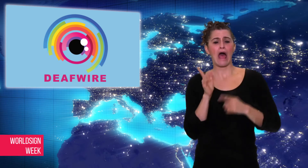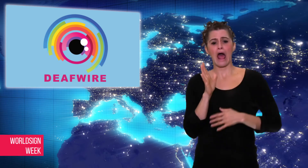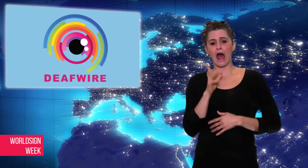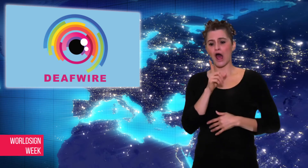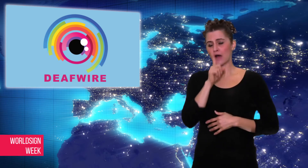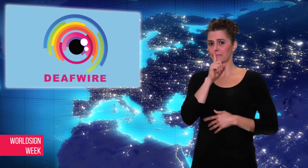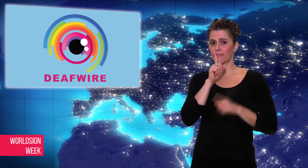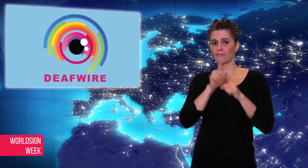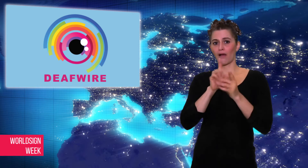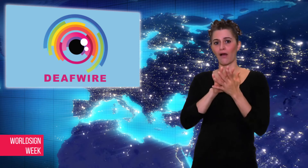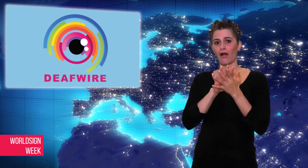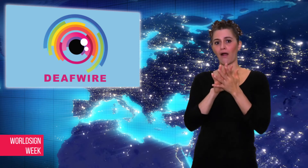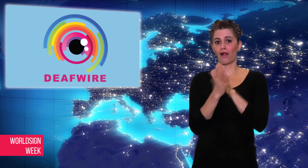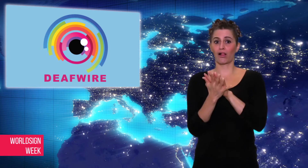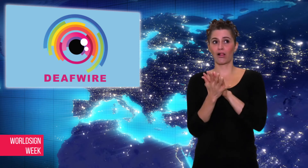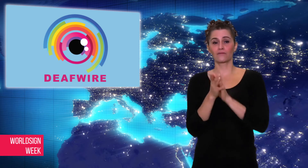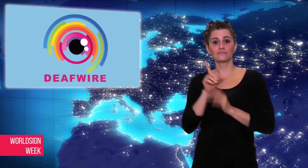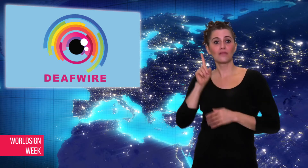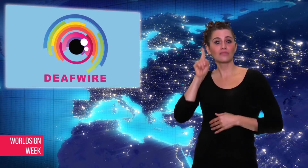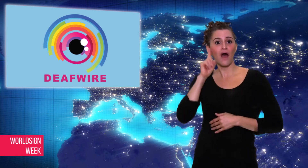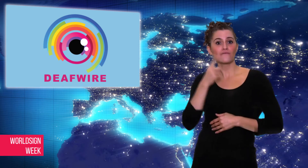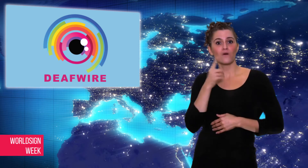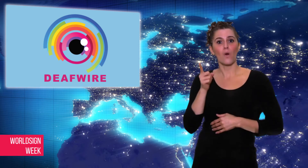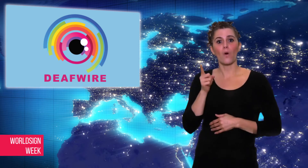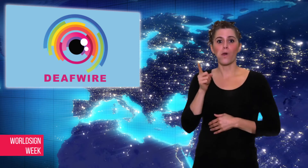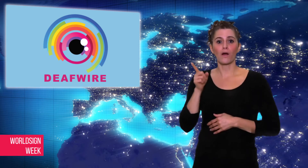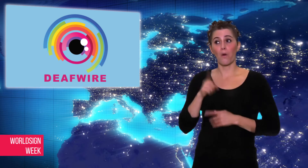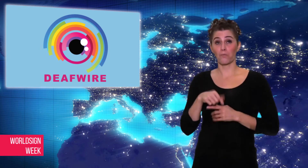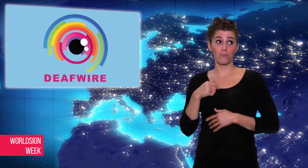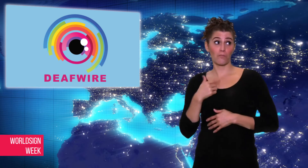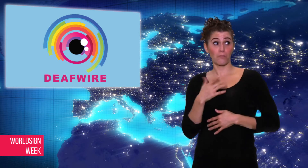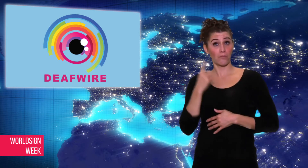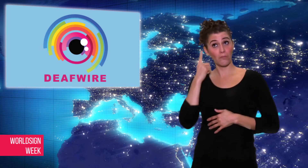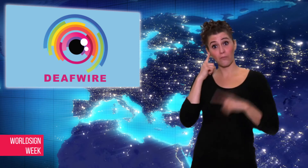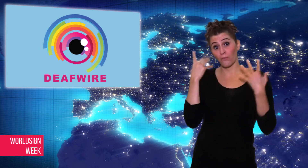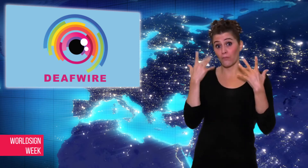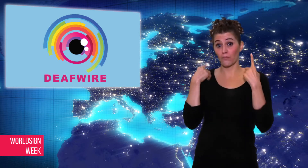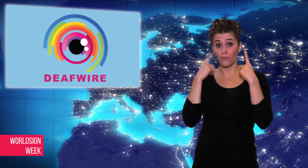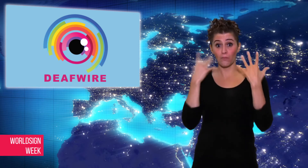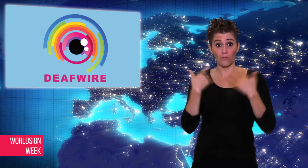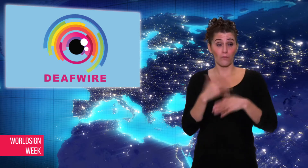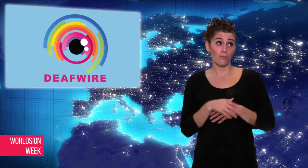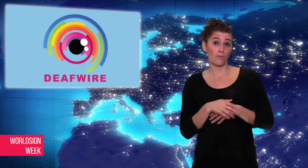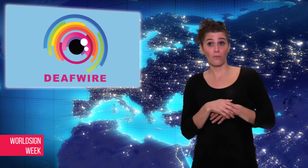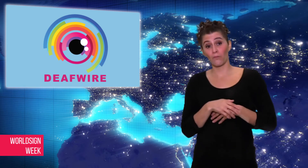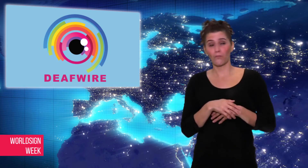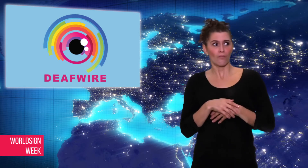by her crush’s younger brother. As it